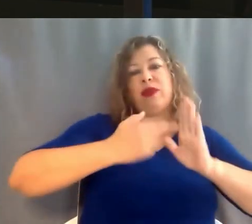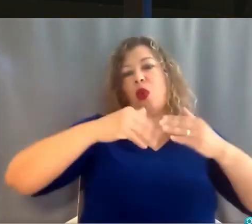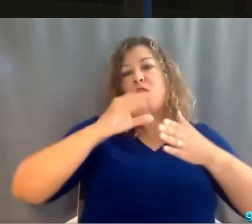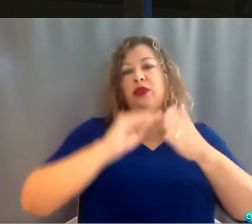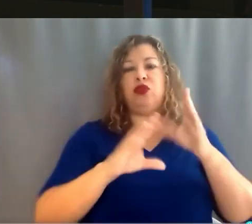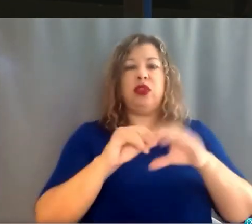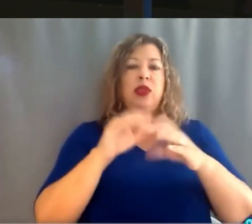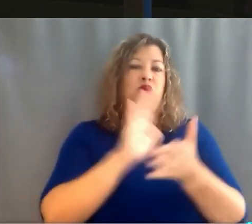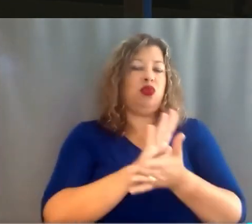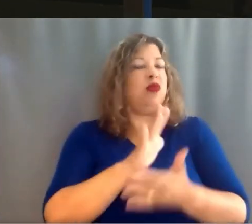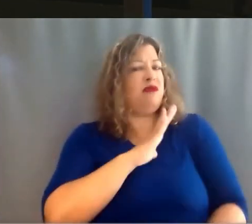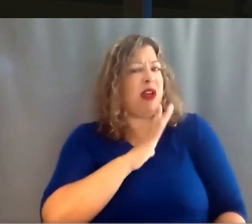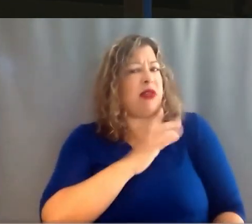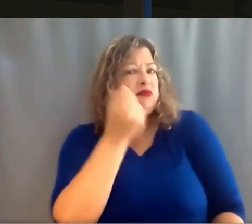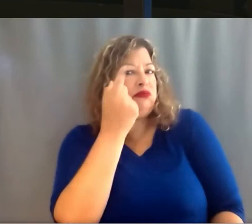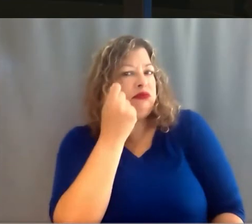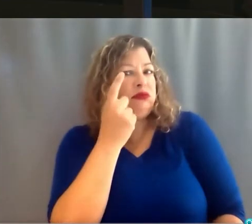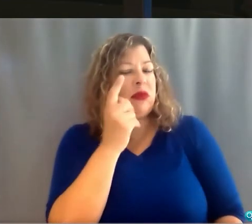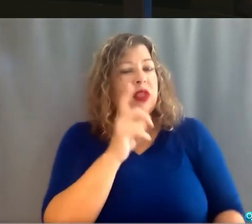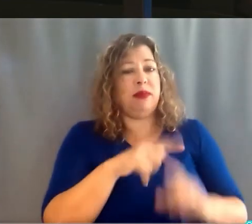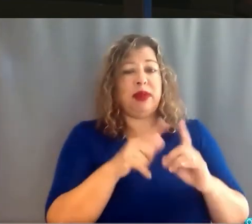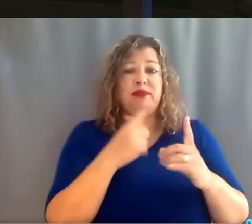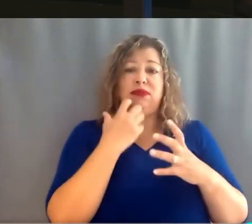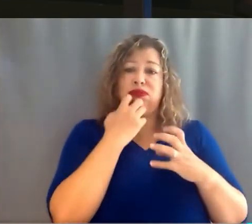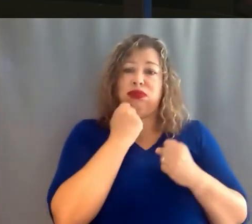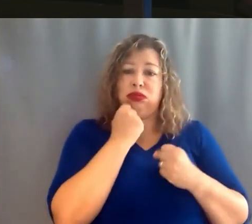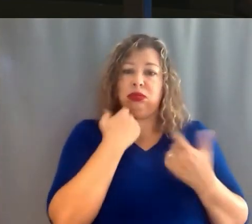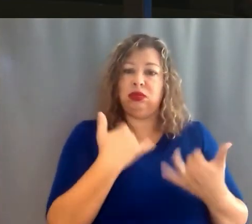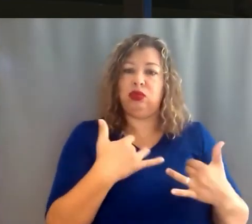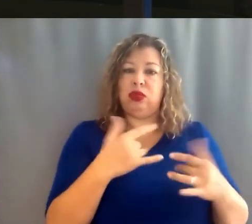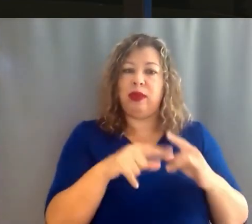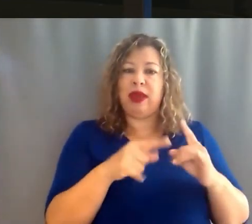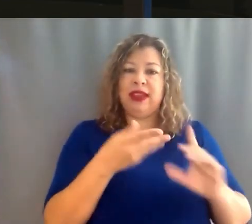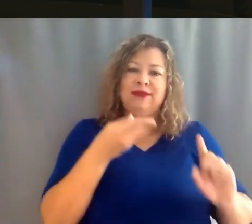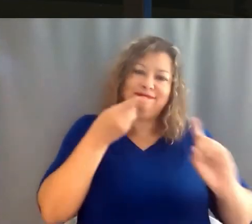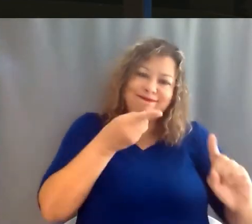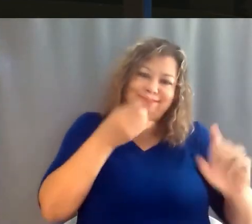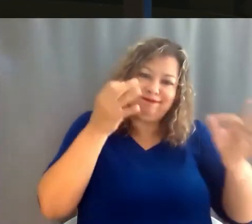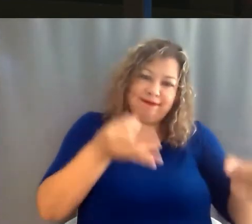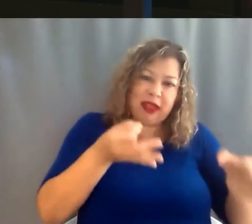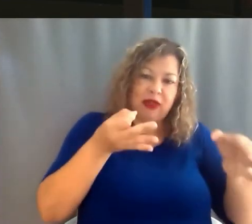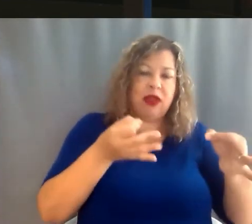I get that. But I think there's something significant about being intentional about having Black art and having the